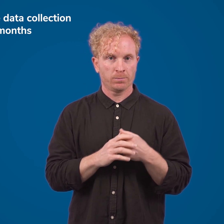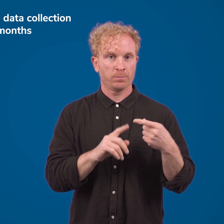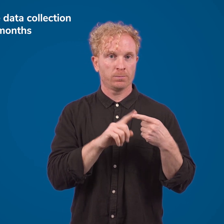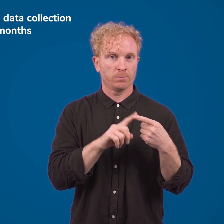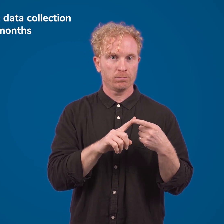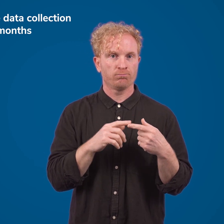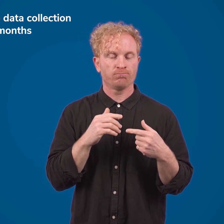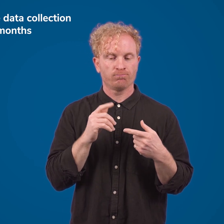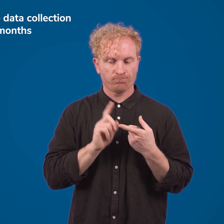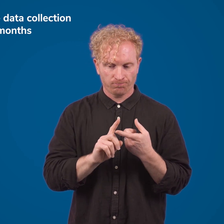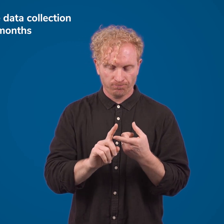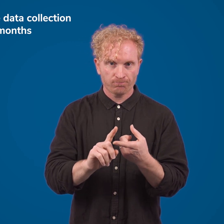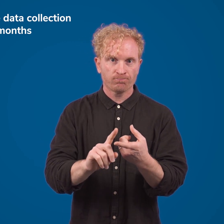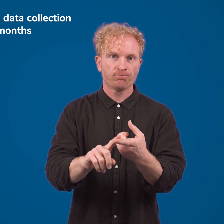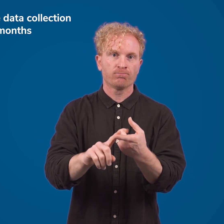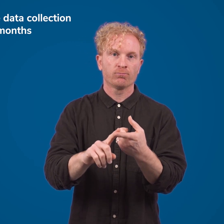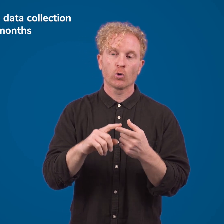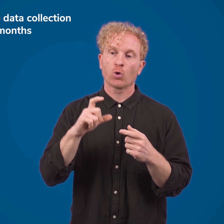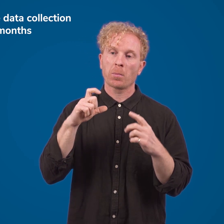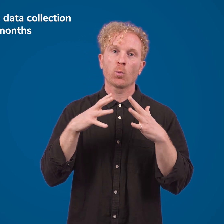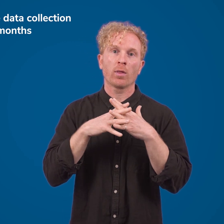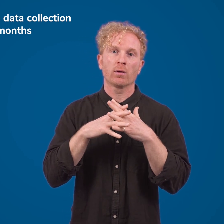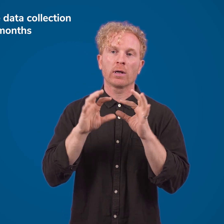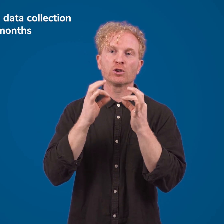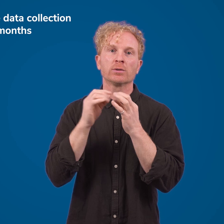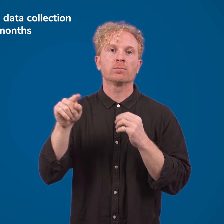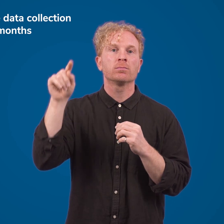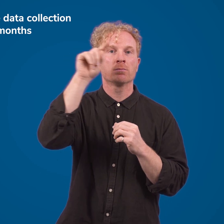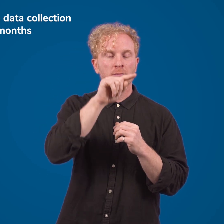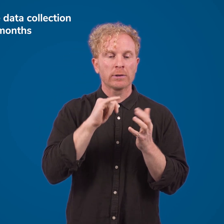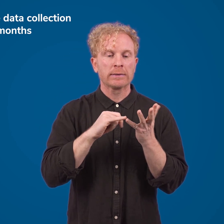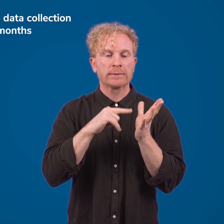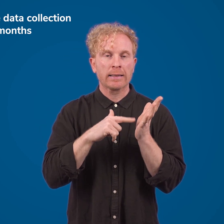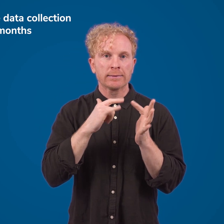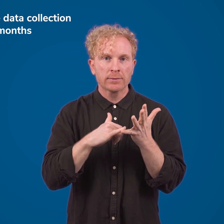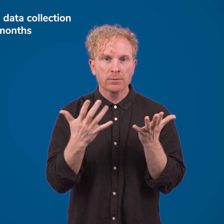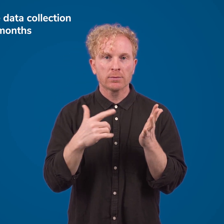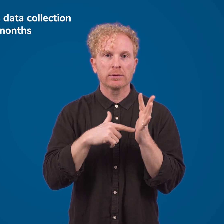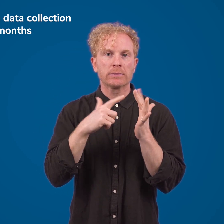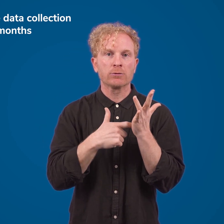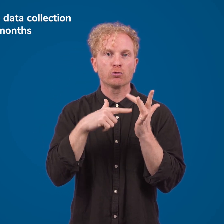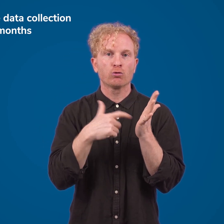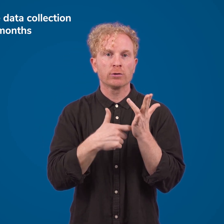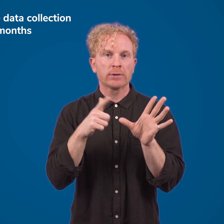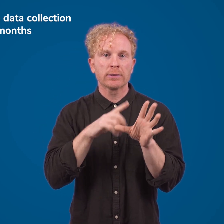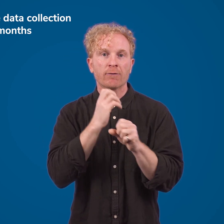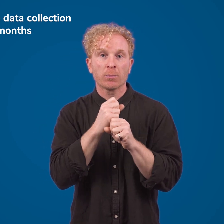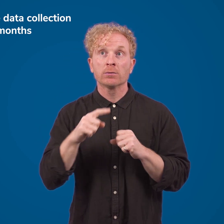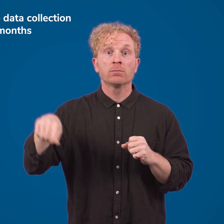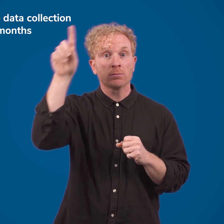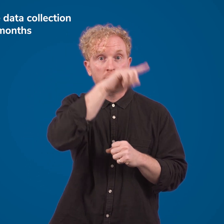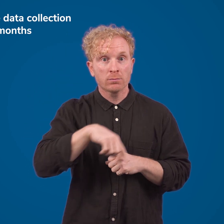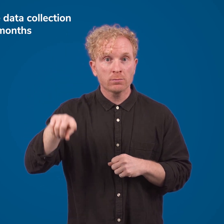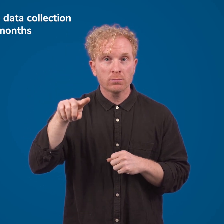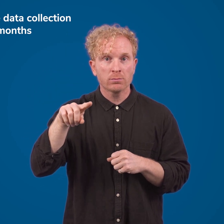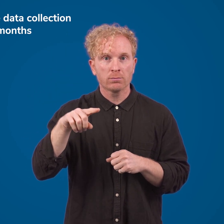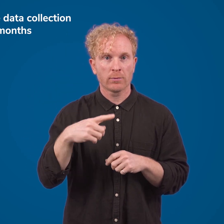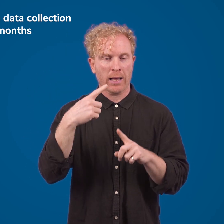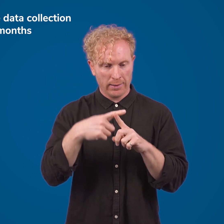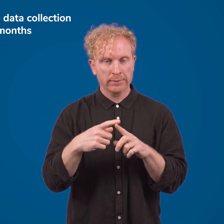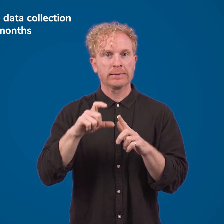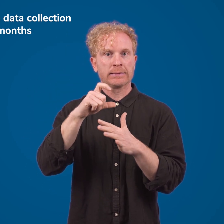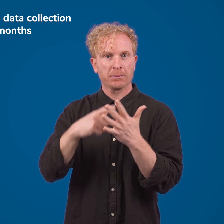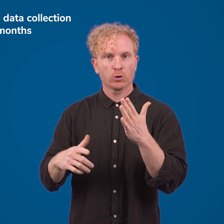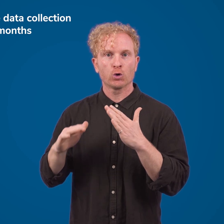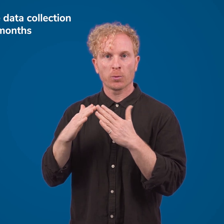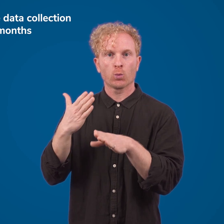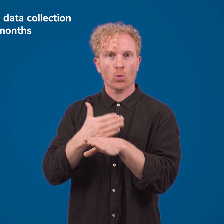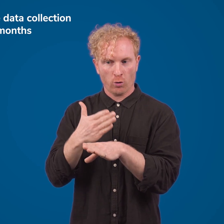Work to continue across Australian Government agencies, state and territory governments and the disability community